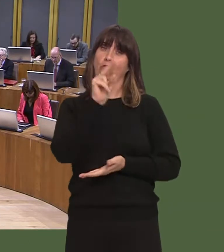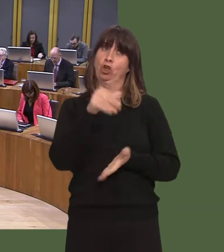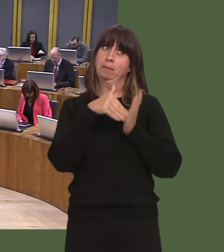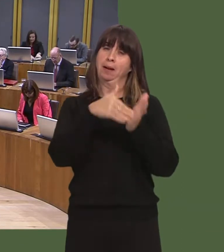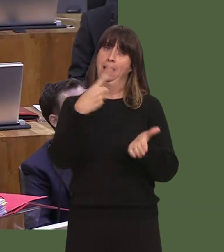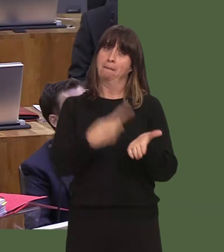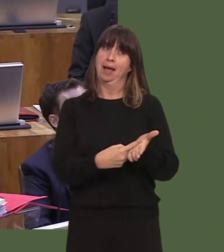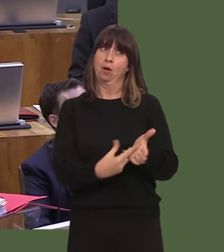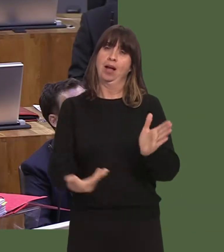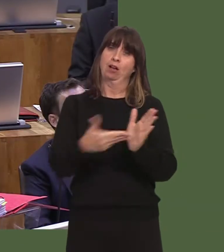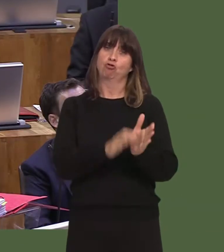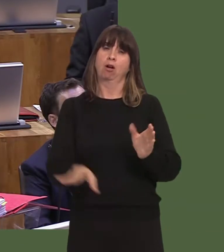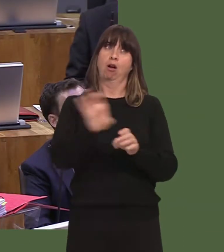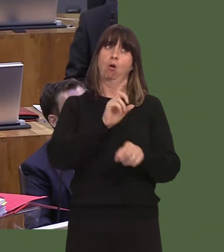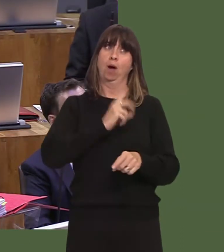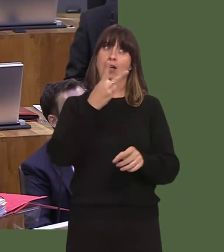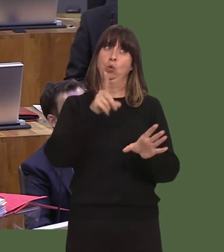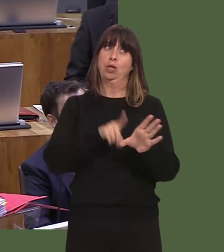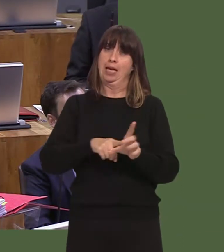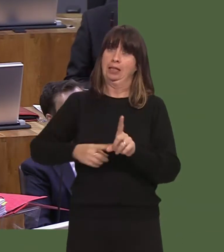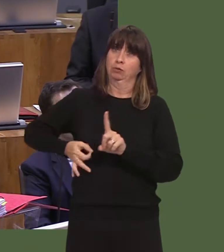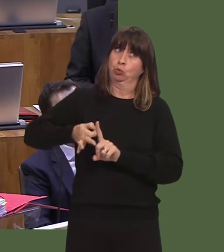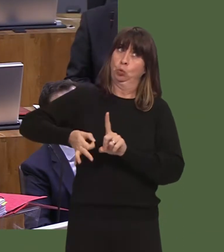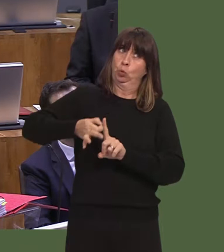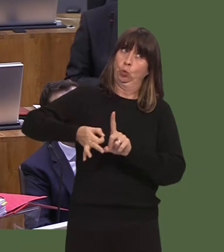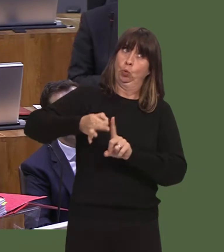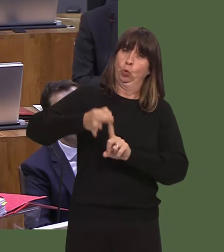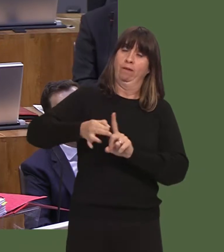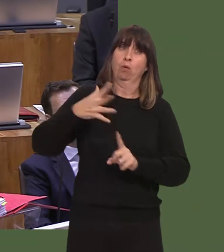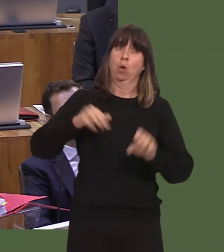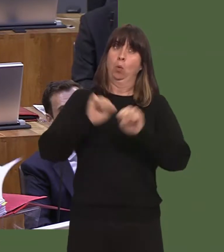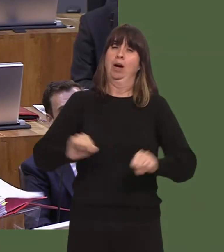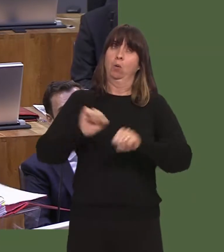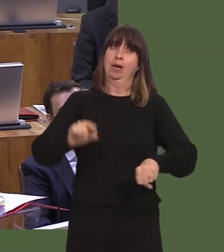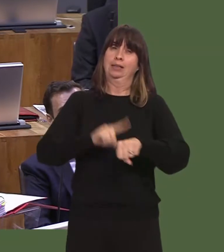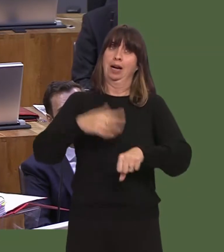this year to build on the progress made over the last two years and to reduce waiting times further by March 2019.